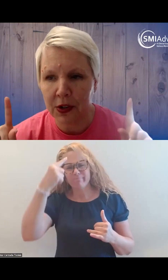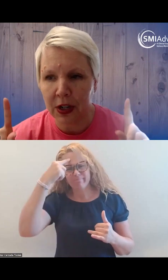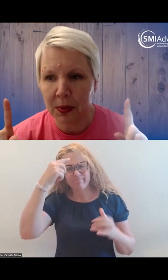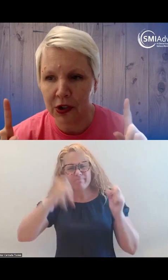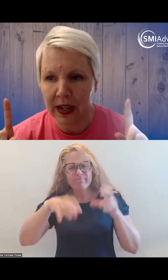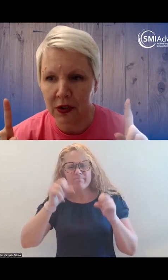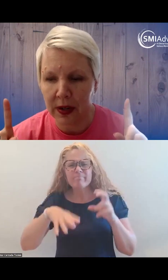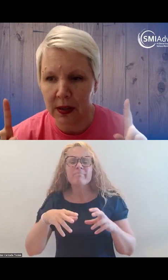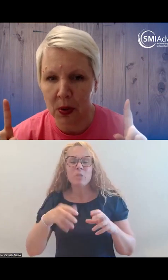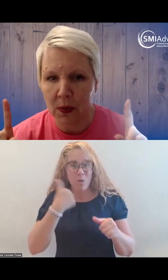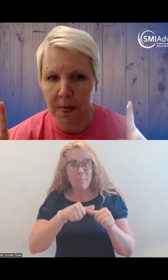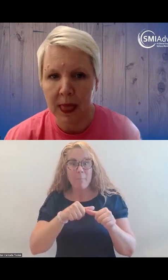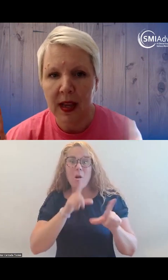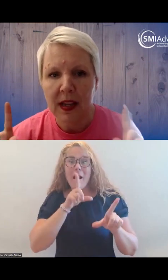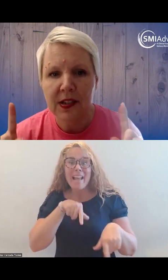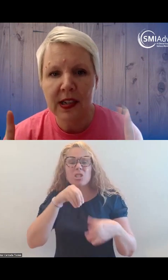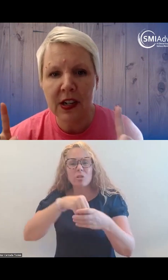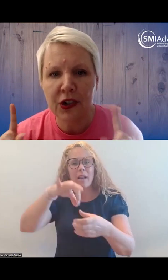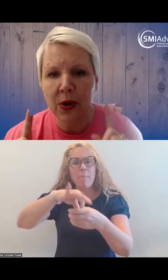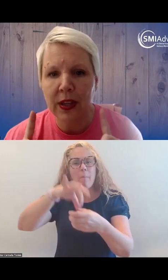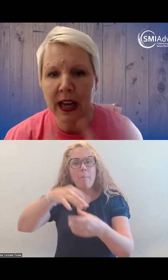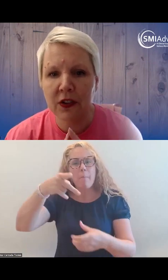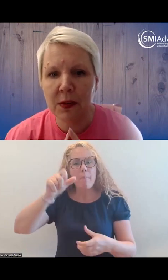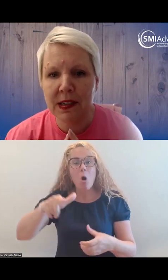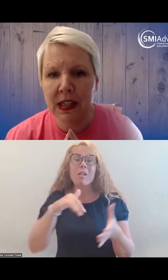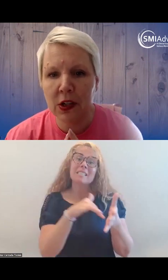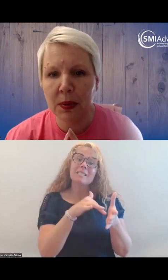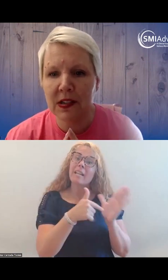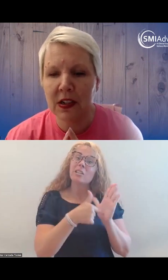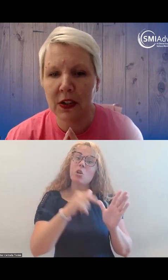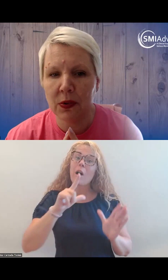YOU ARE GOING TO PUT YOUR ANSWER IN THE POLL. STUDIES SHOW THAT LGBTQ INDIVIDUALS